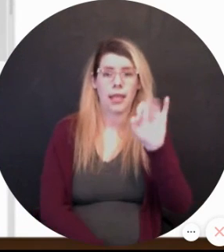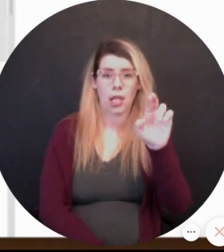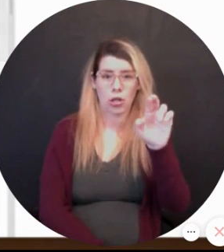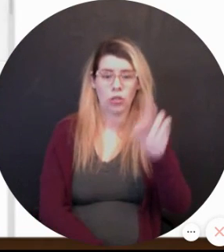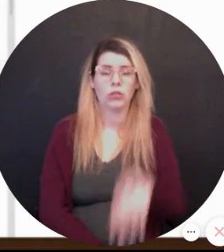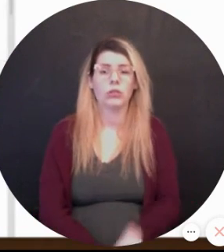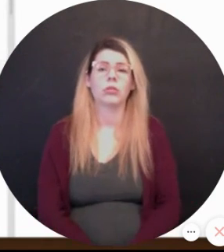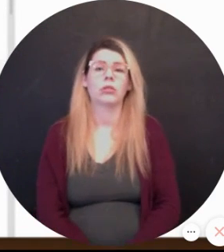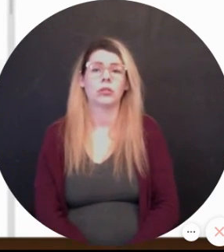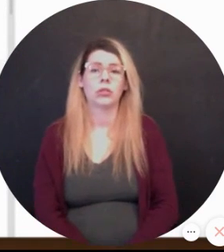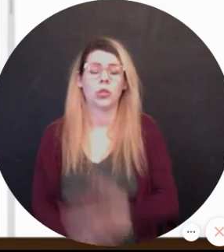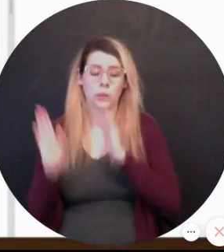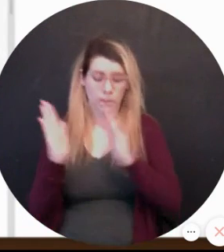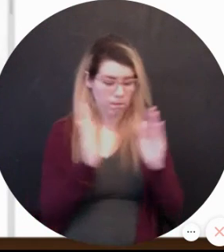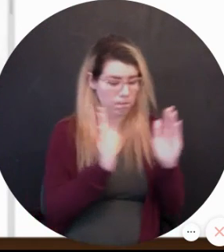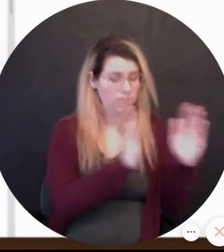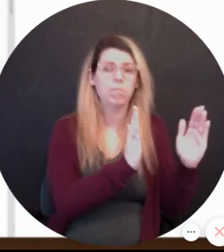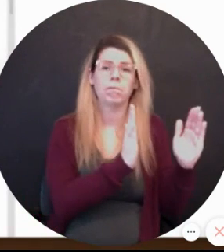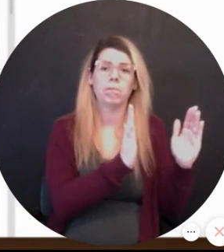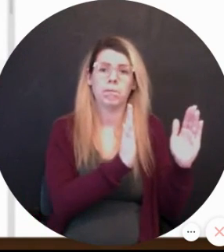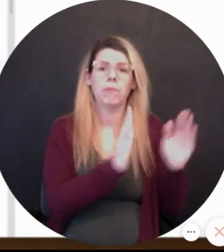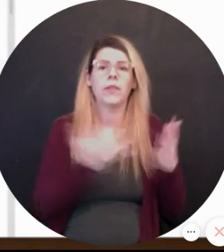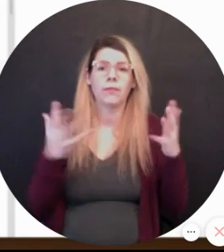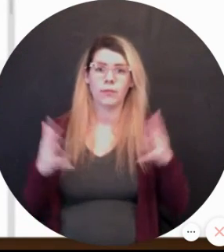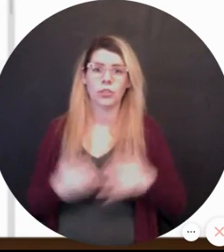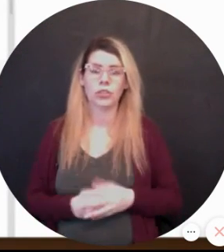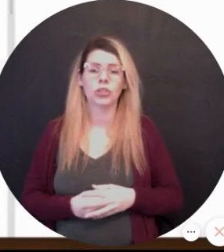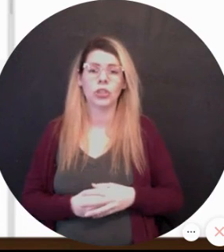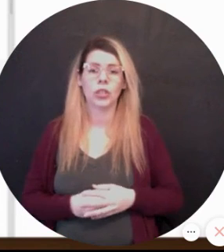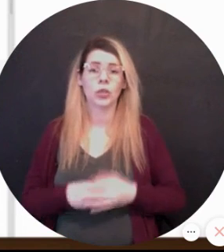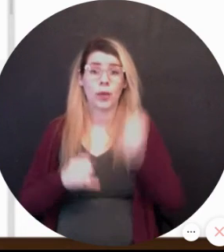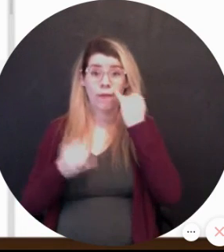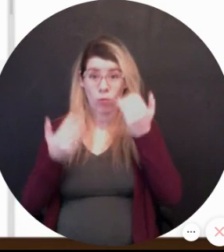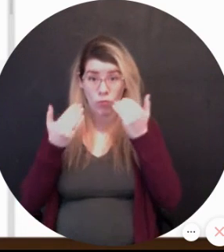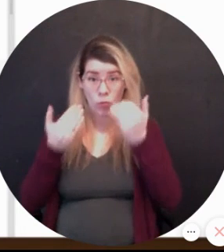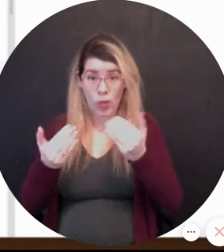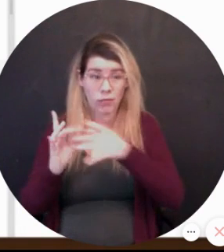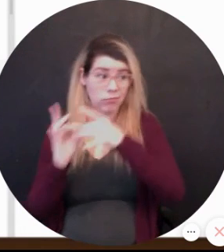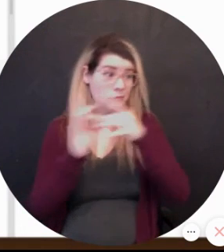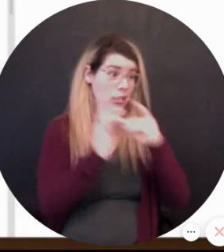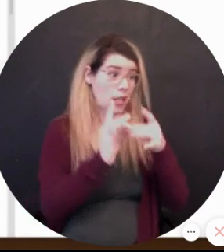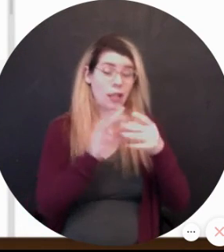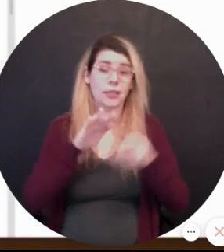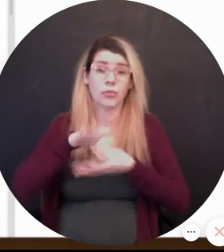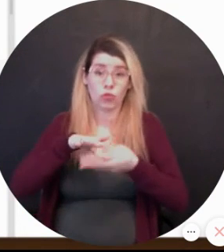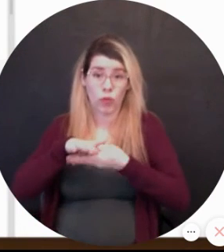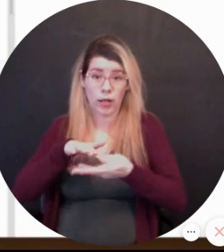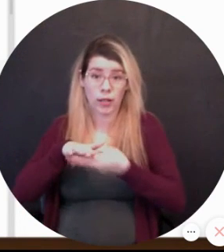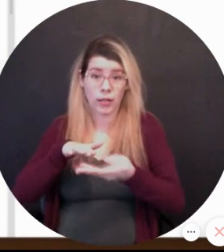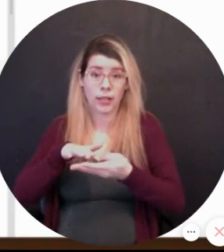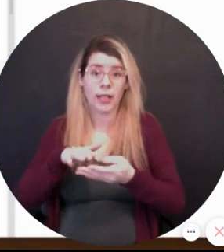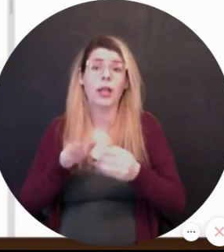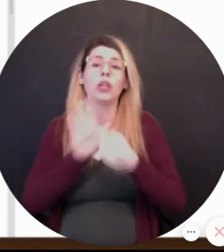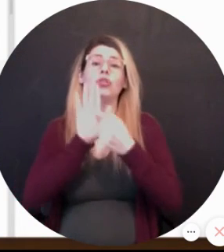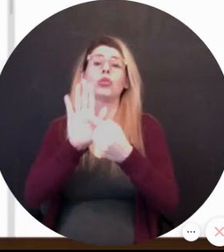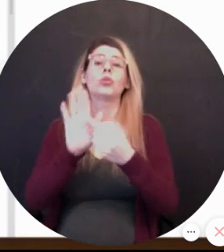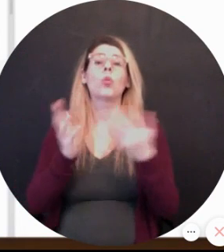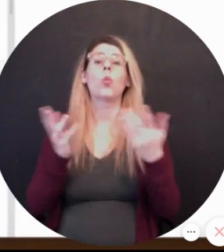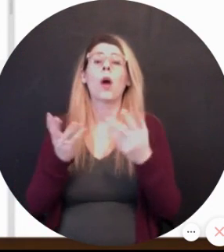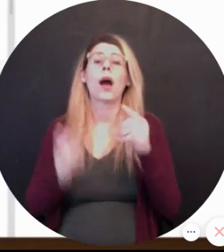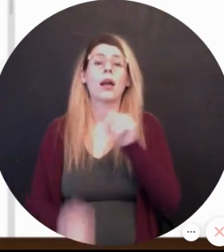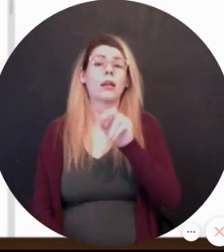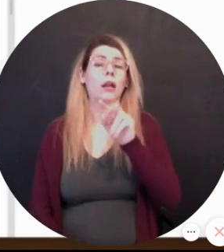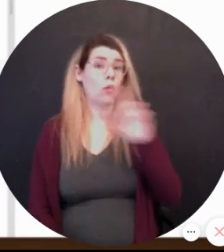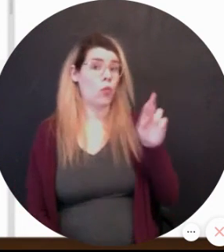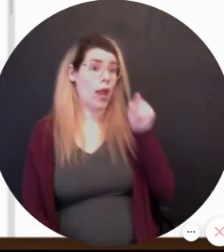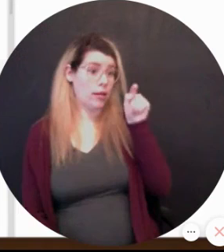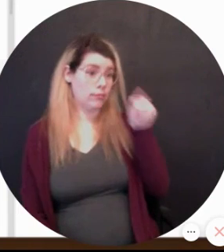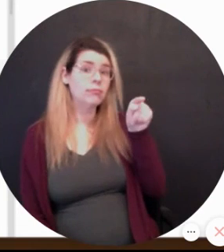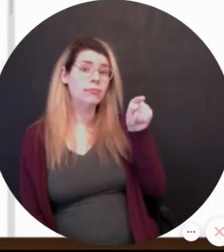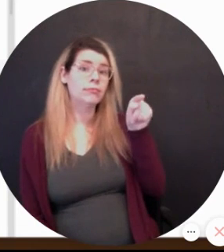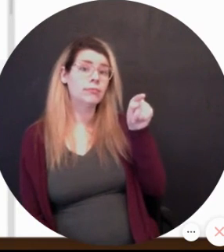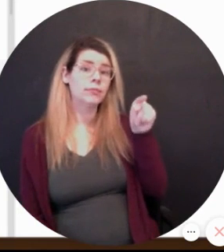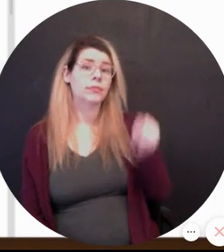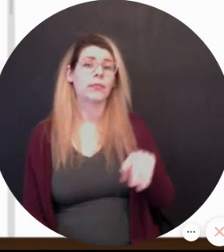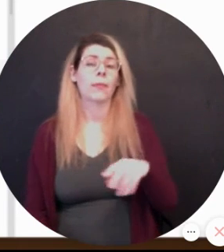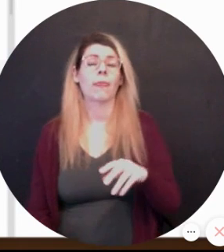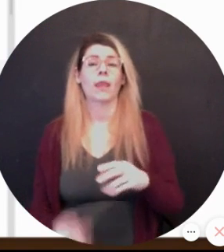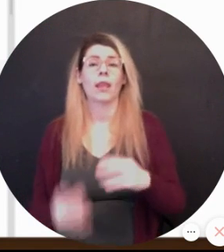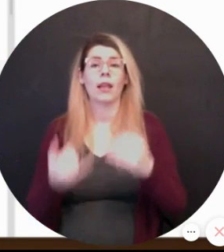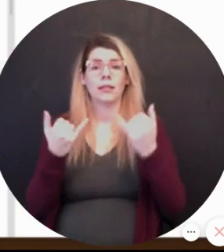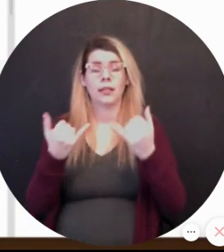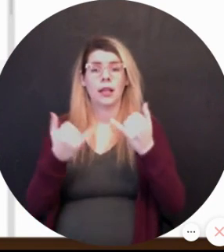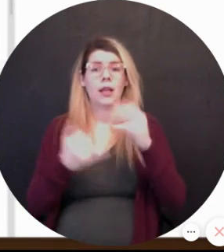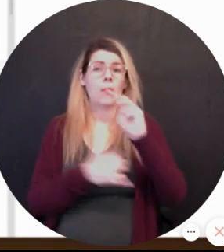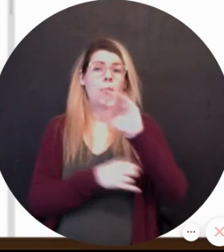says 2/17/2020. I'm making this on MARCH 17th. So that number of my month is off by 1. Do